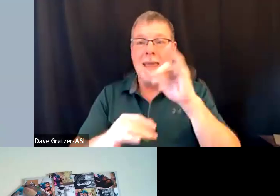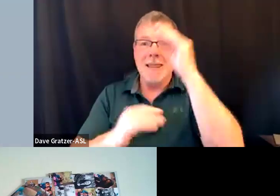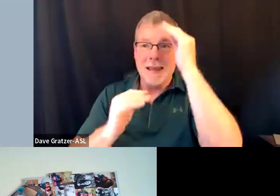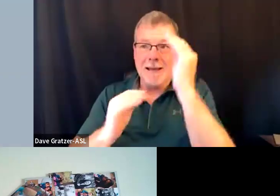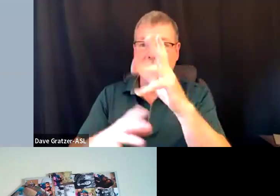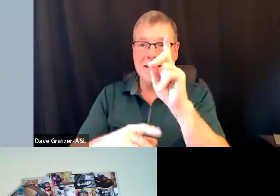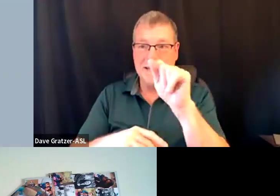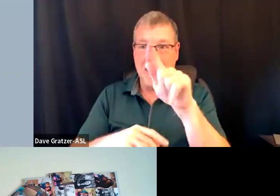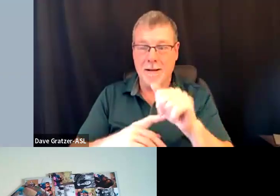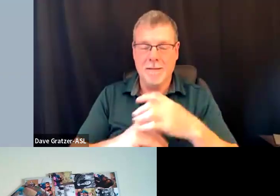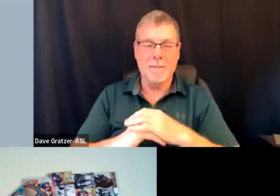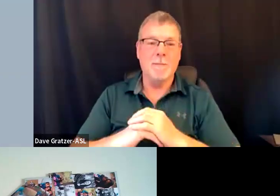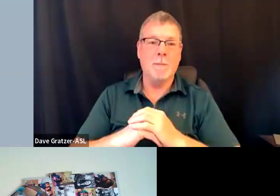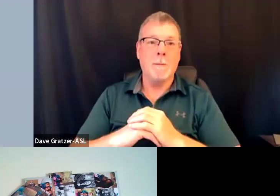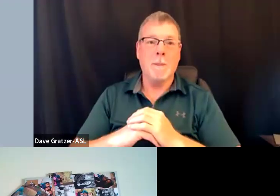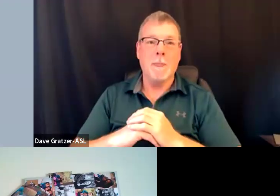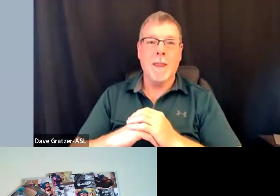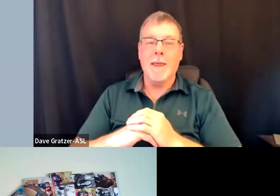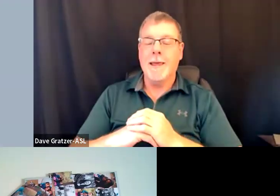But there isn't a specific guide around